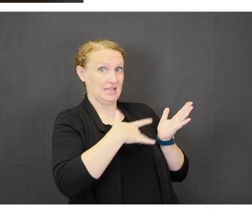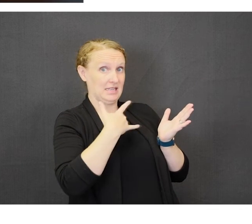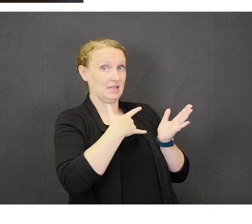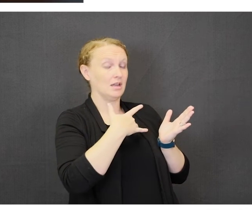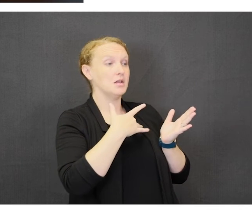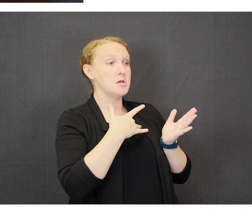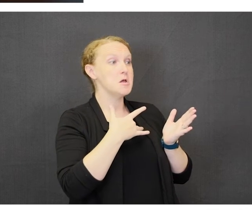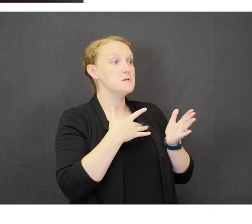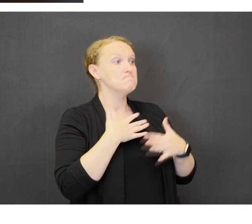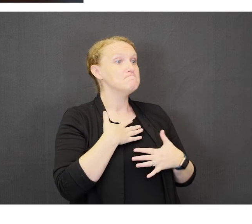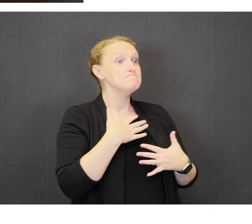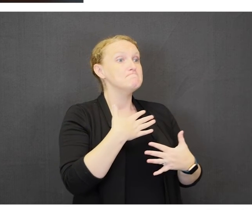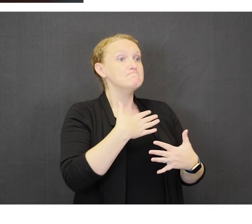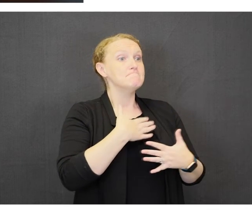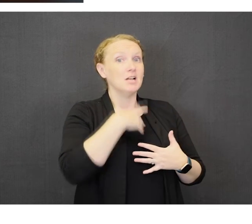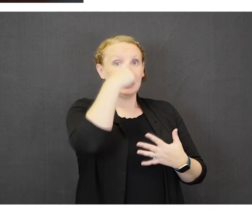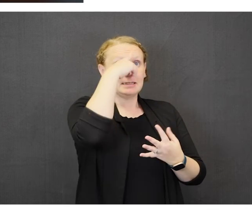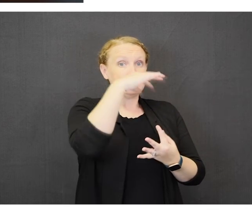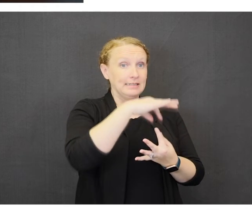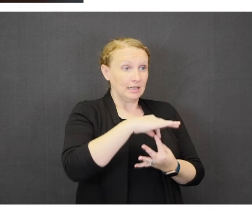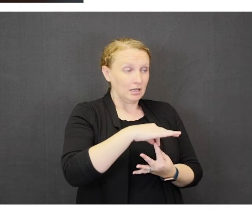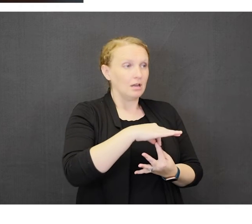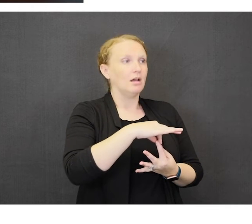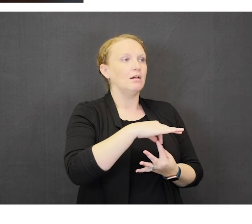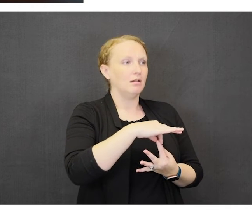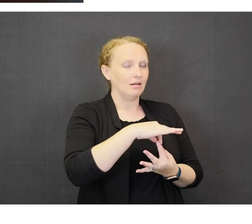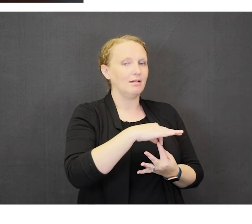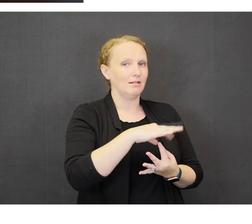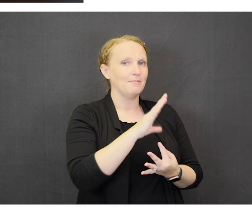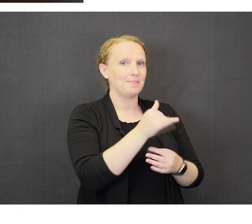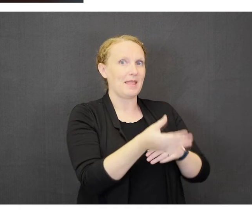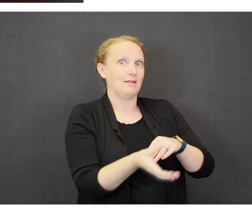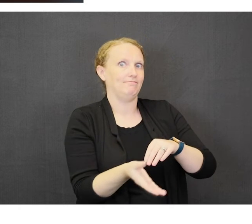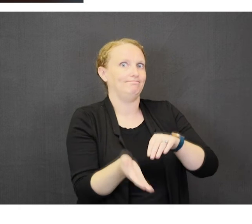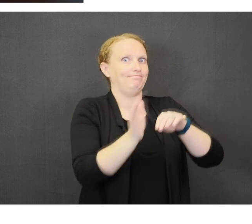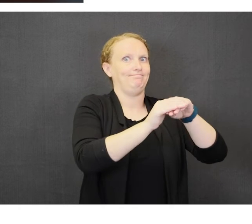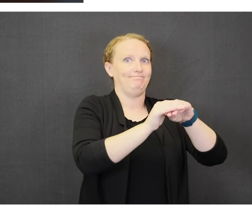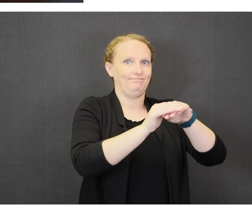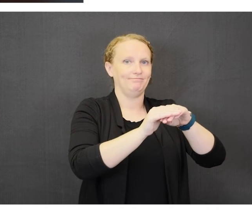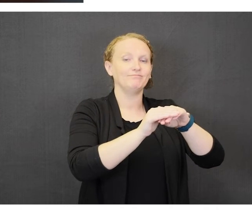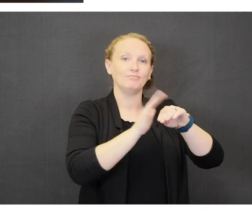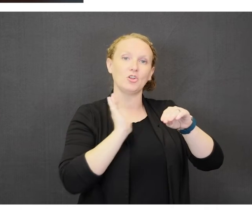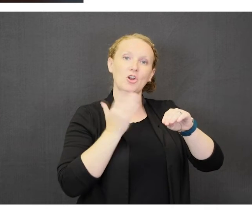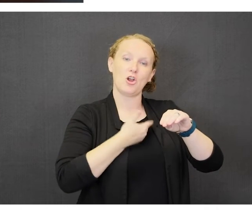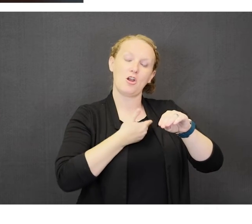Whatever that activation is actually increases our immune system